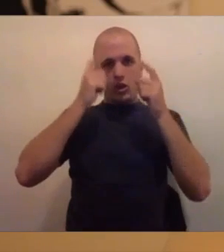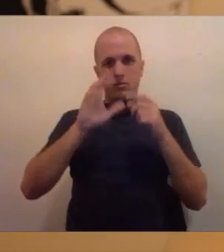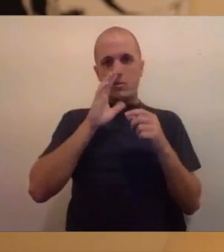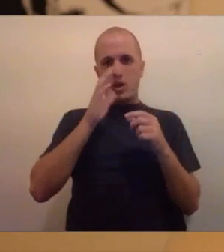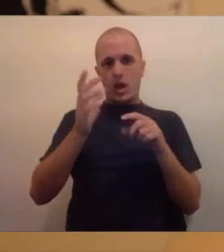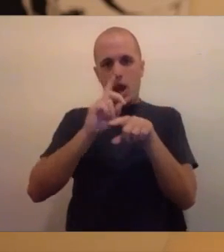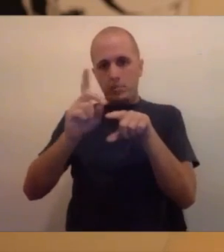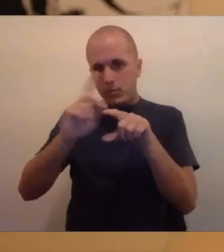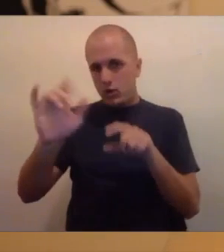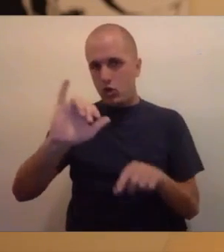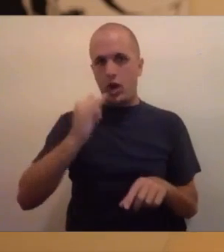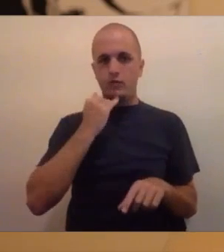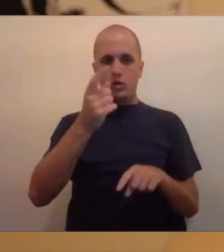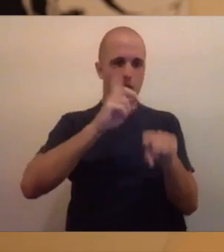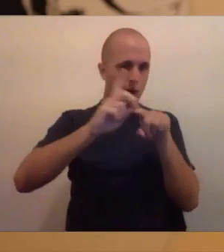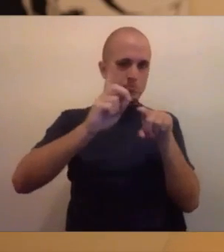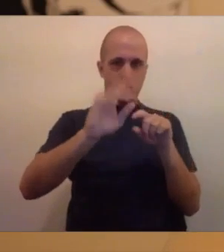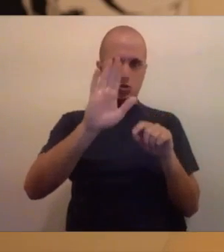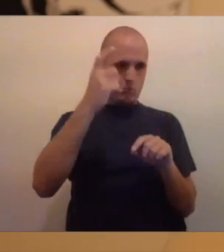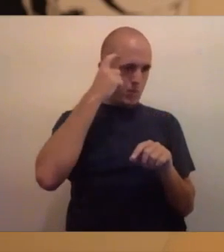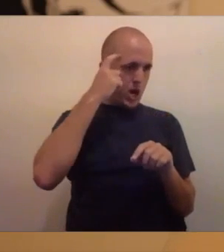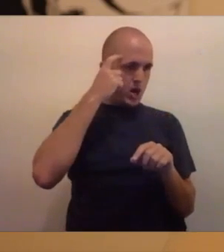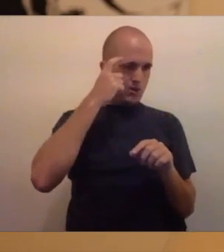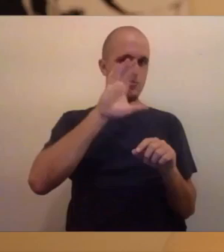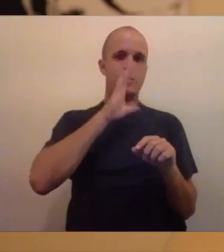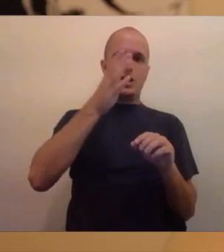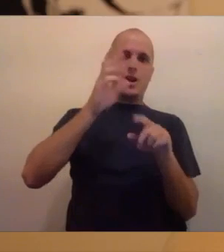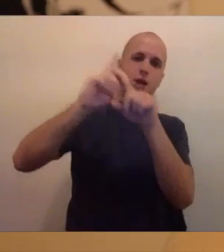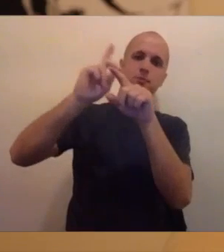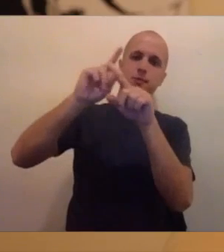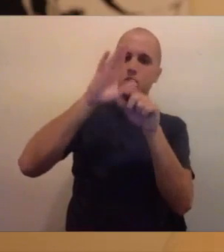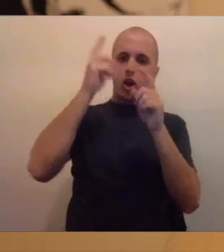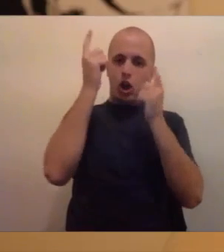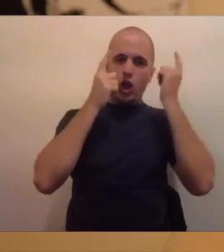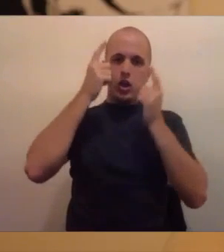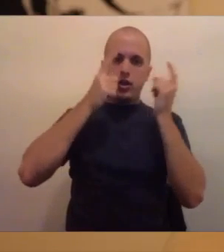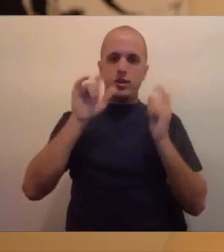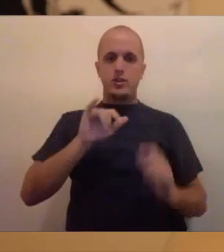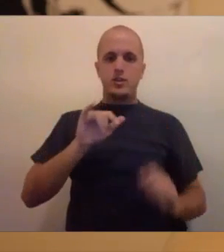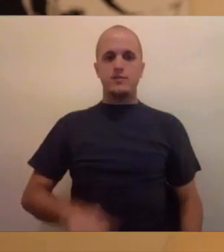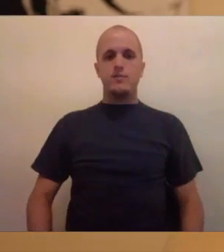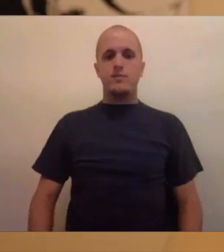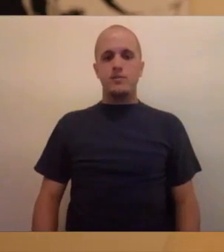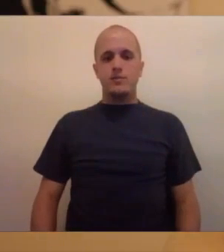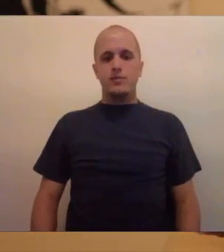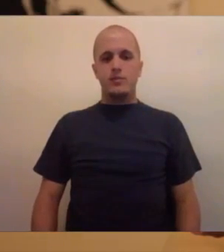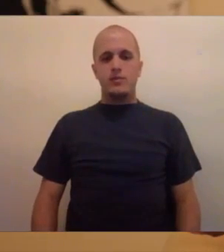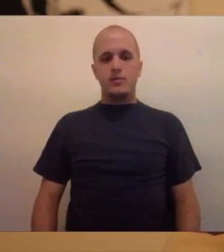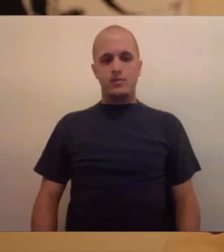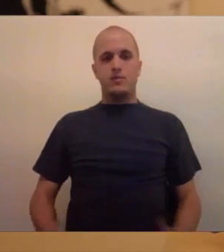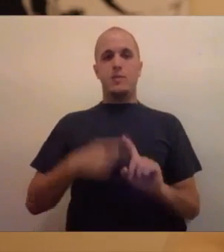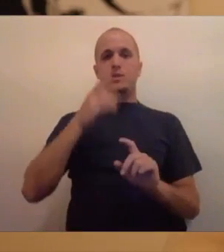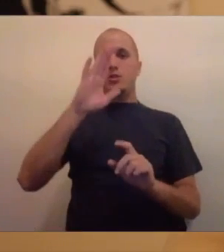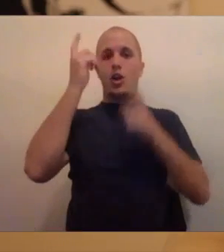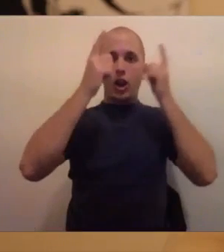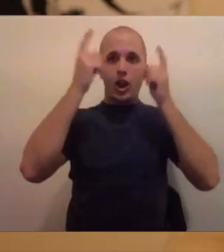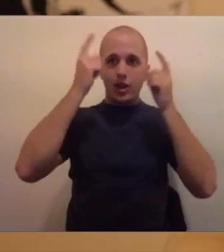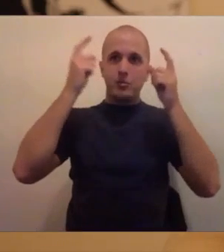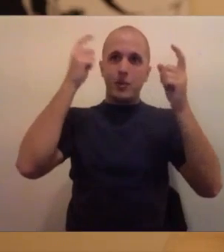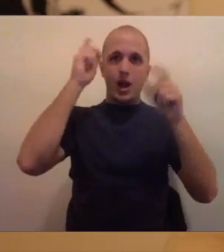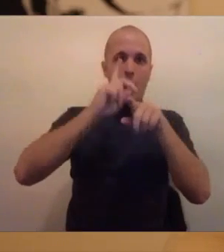discipline. When you discipline your mind, your thoughts will be disciplined, too.